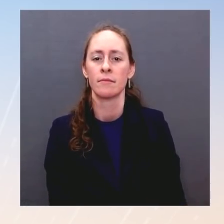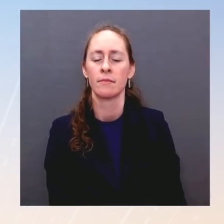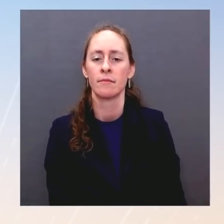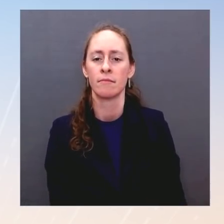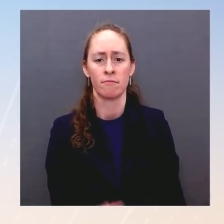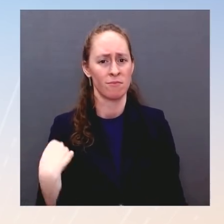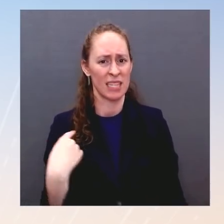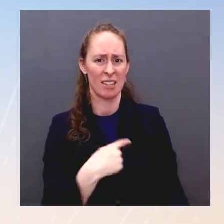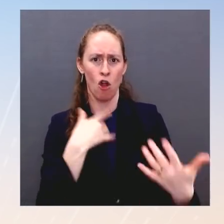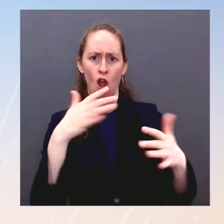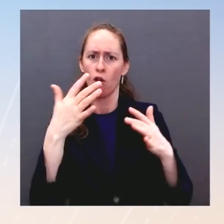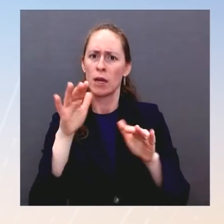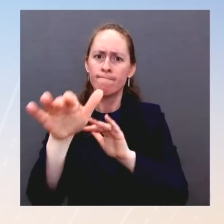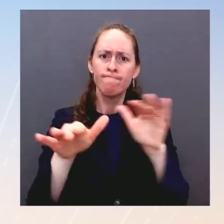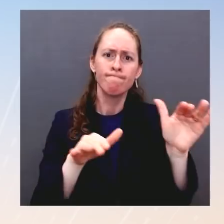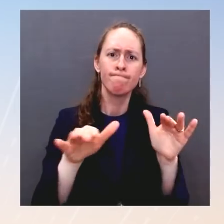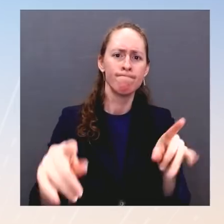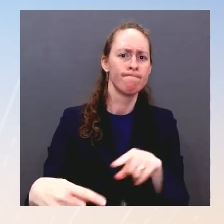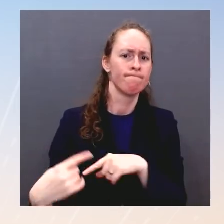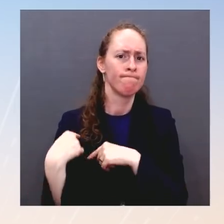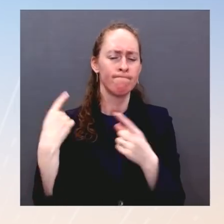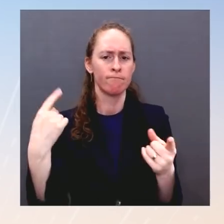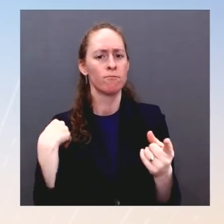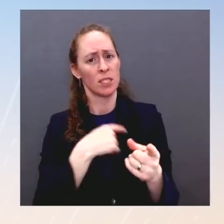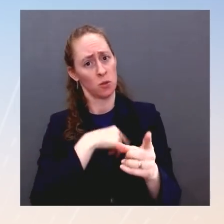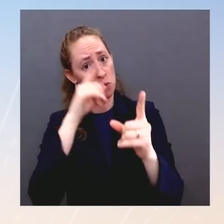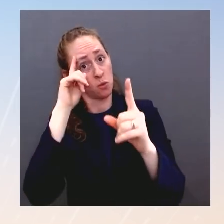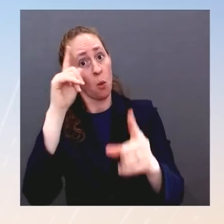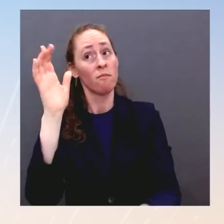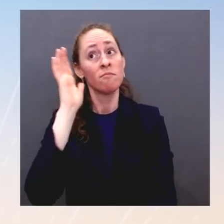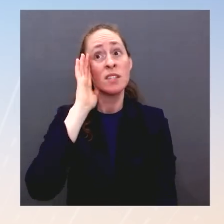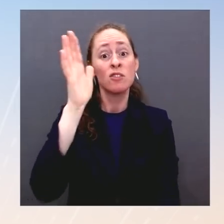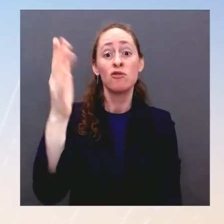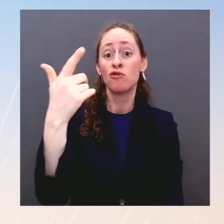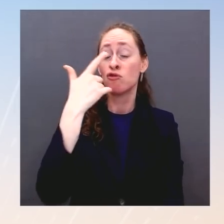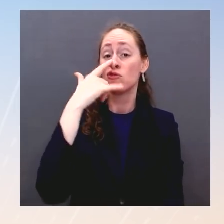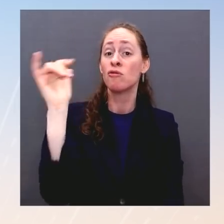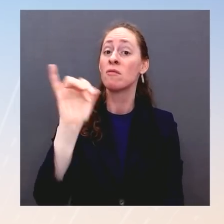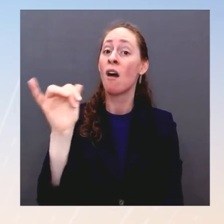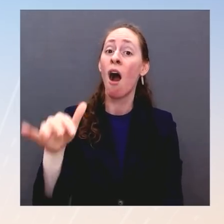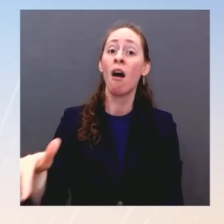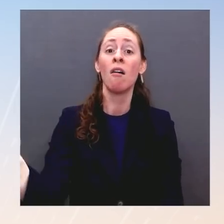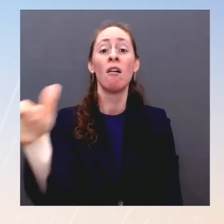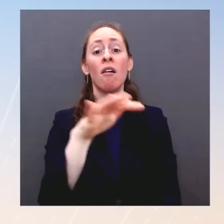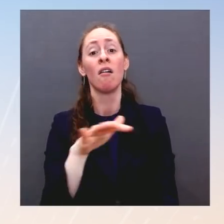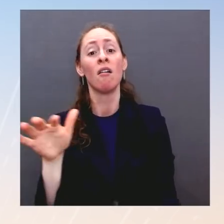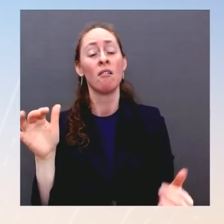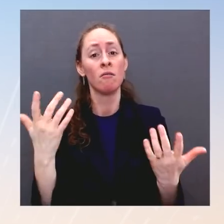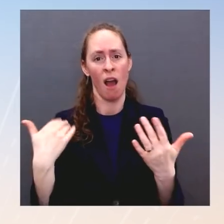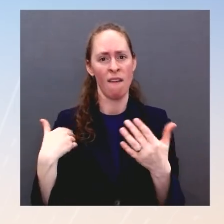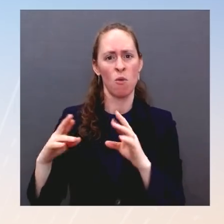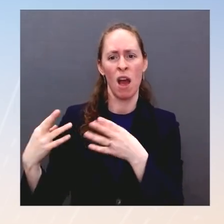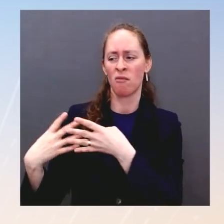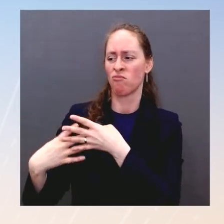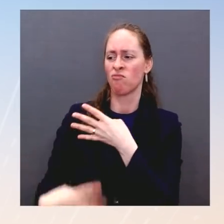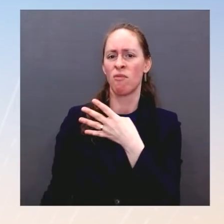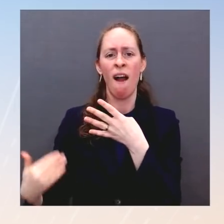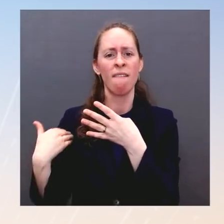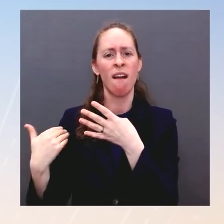you know, have the tools needed so that COVID and the pandemic do not disrupt our daily lives. Obviously, they'll have -- there's more --